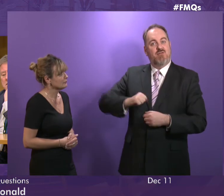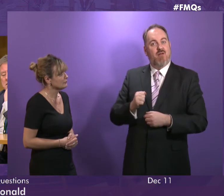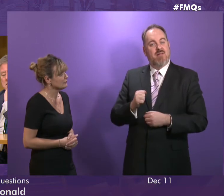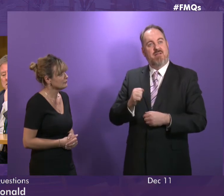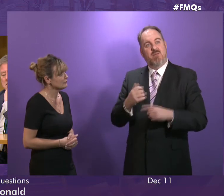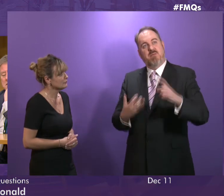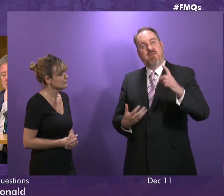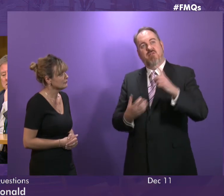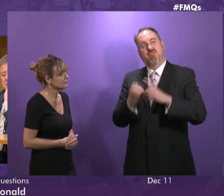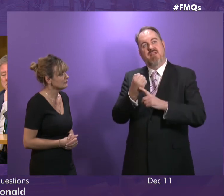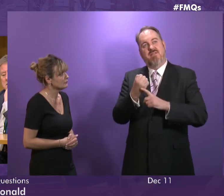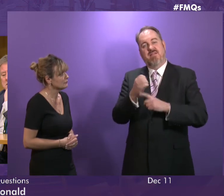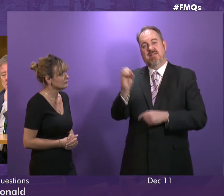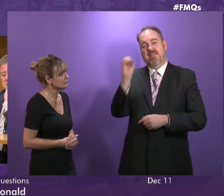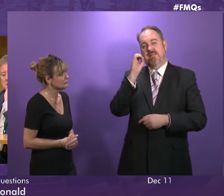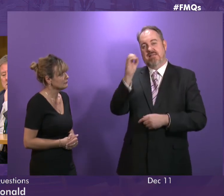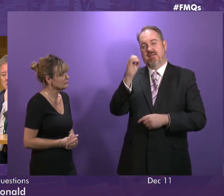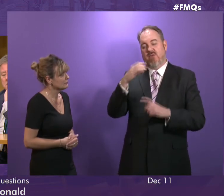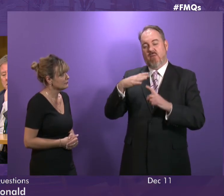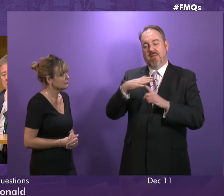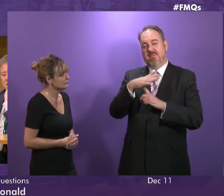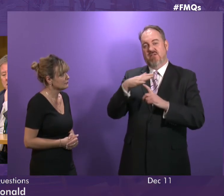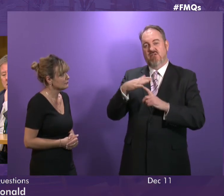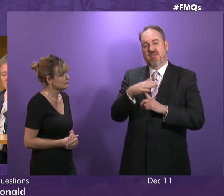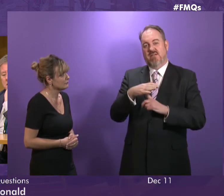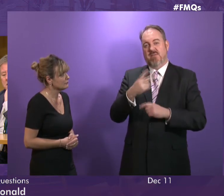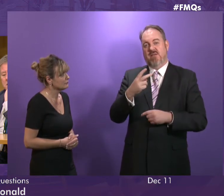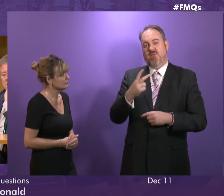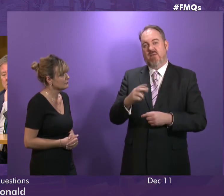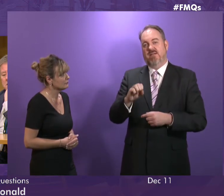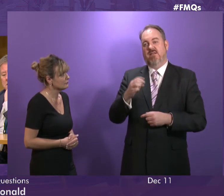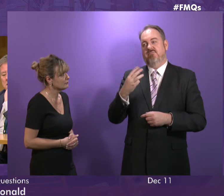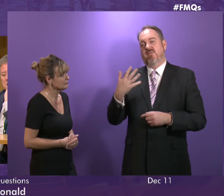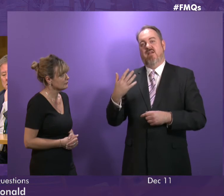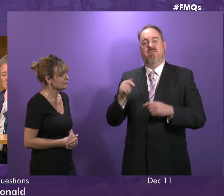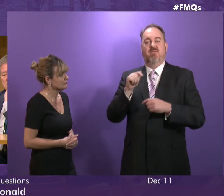to reach net zero by 2045, we need action from across the United Kingdom. Will the First